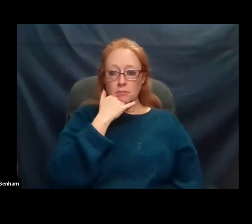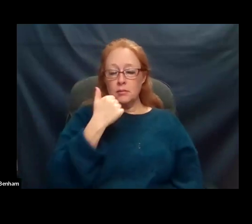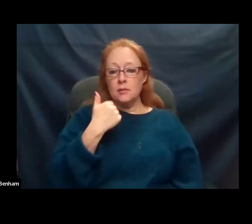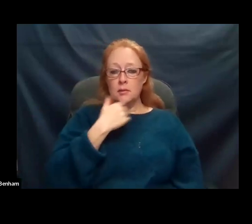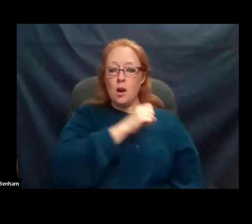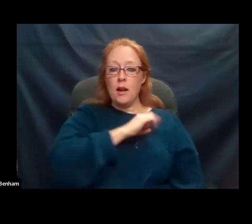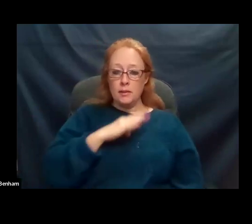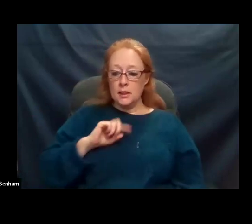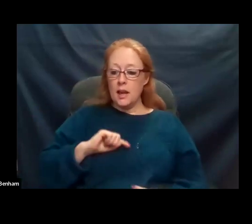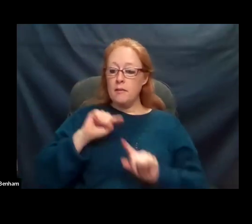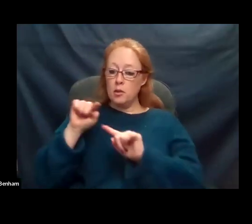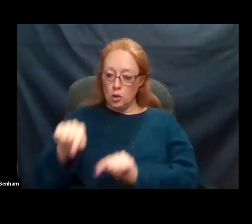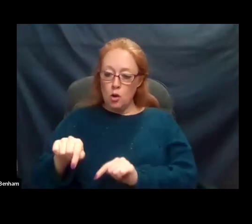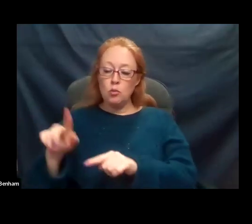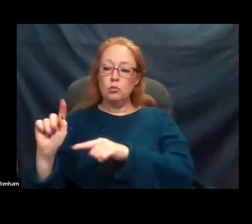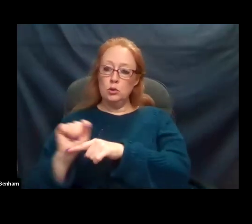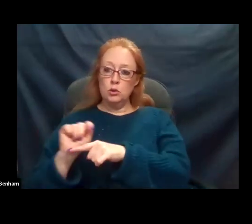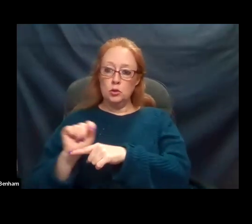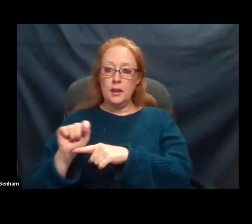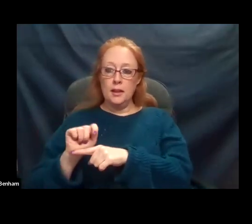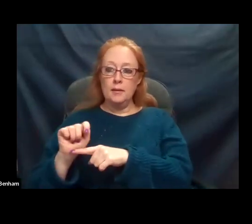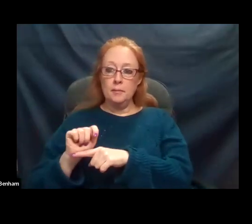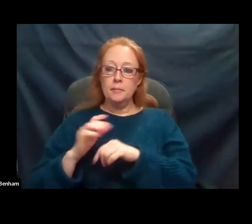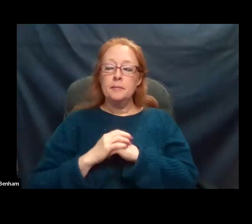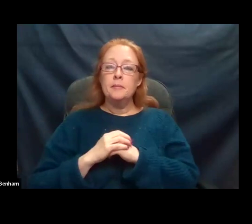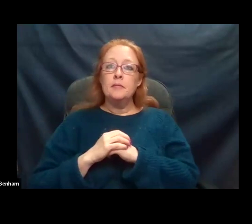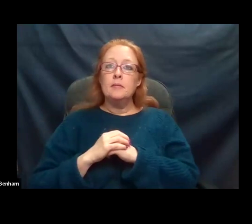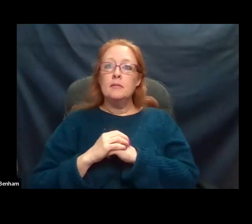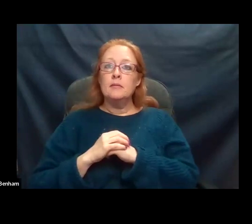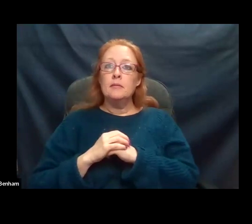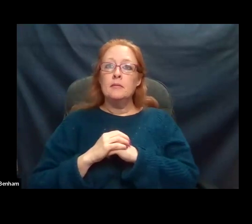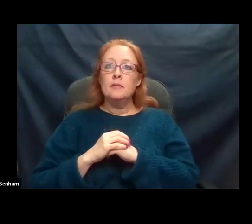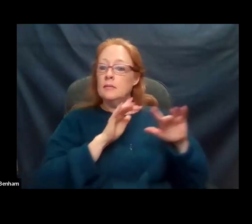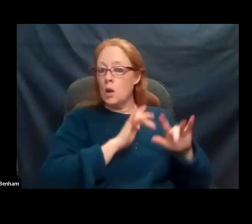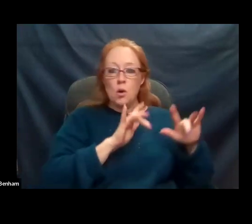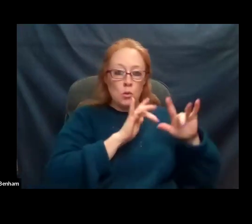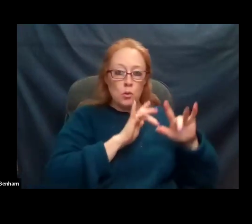Give me a call.